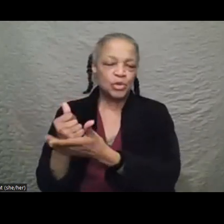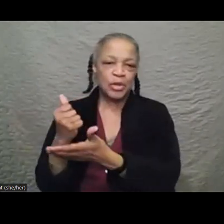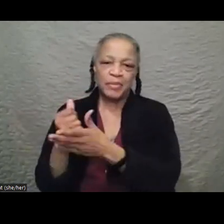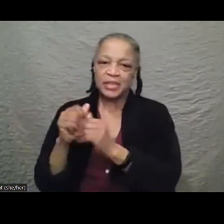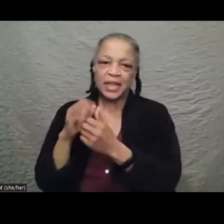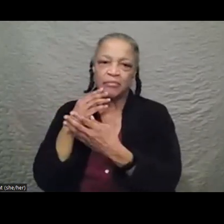Priscilla.